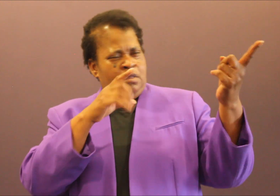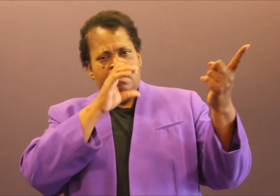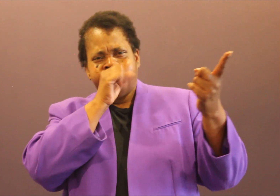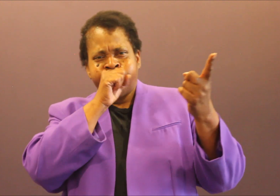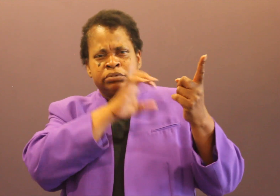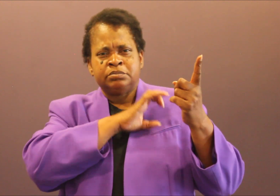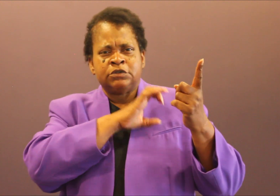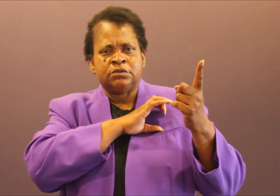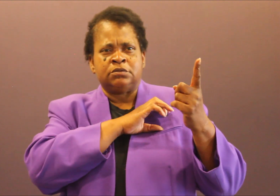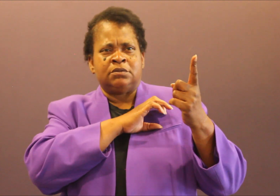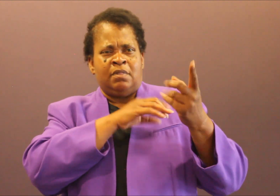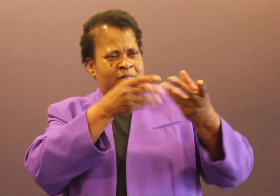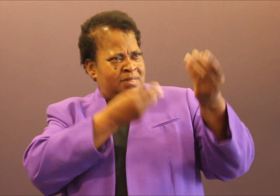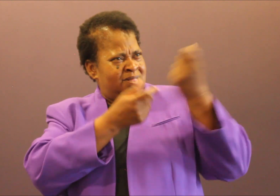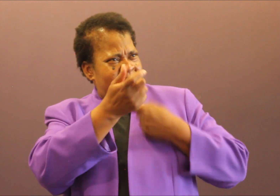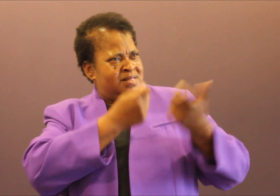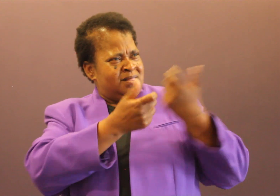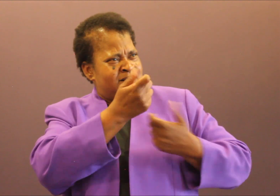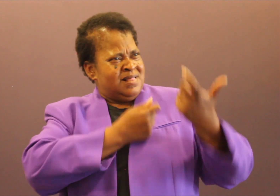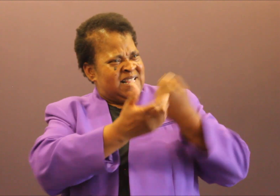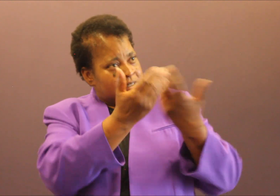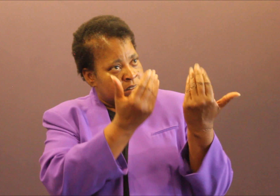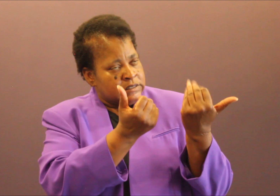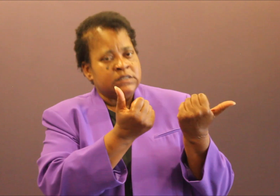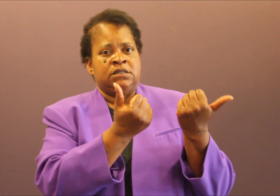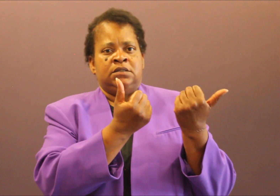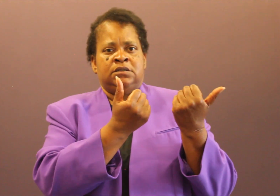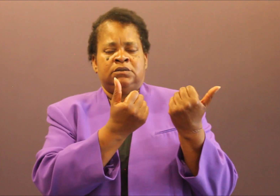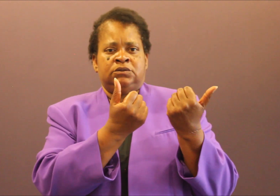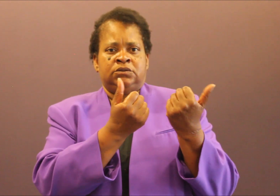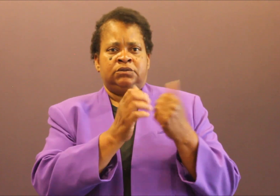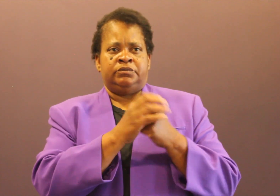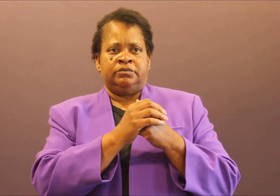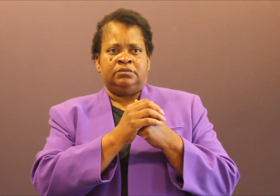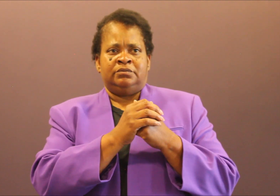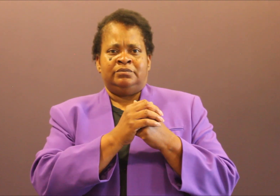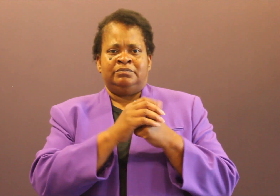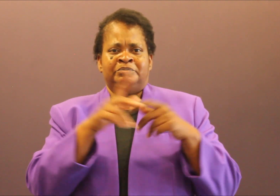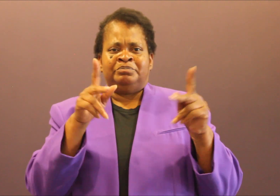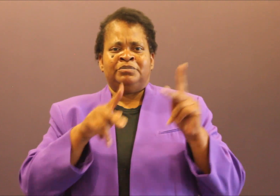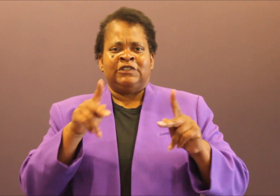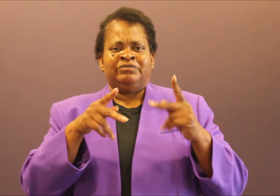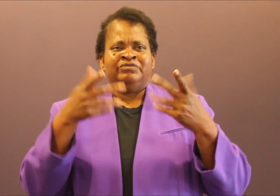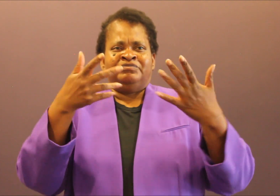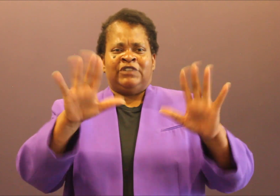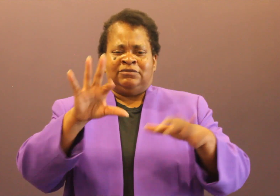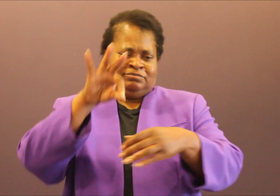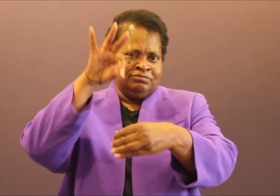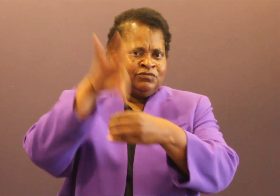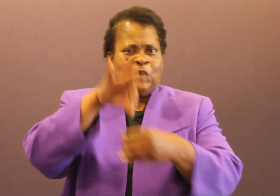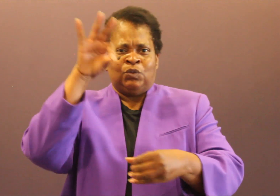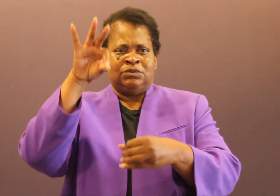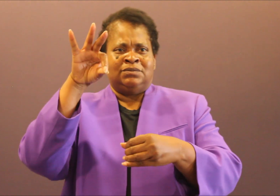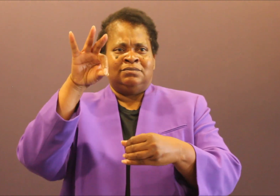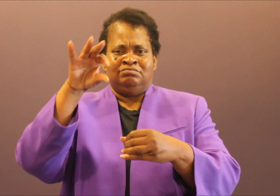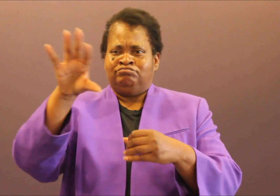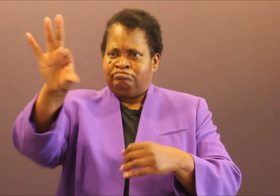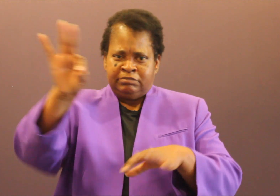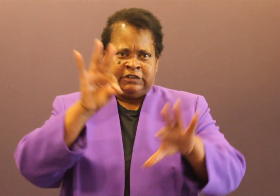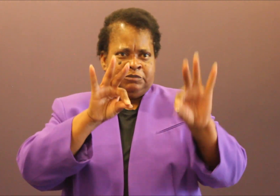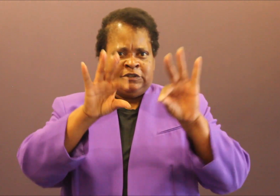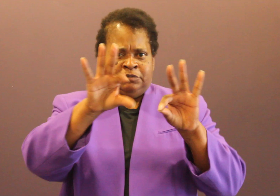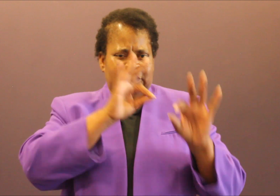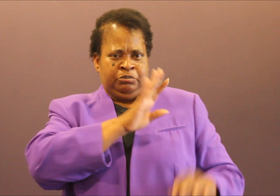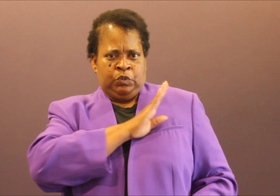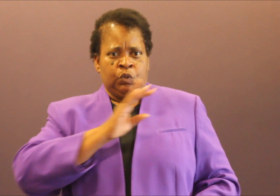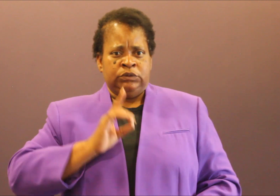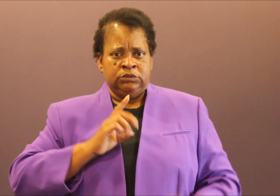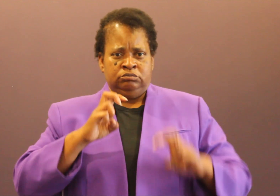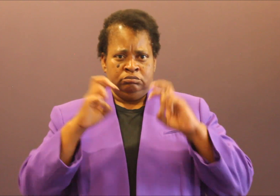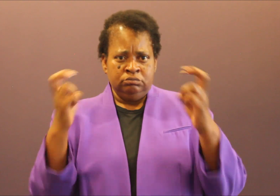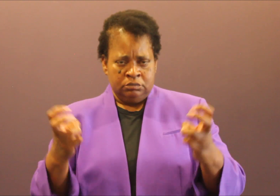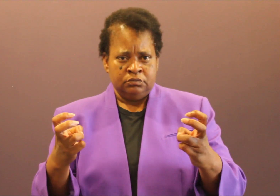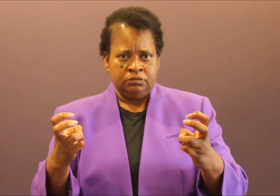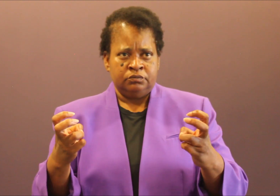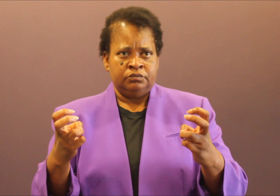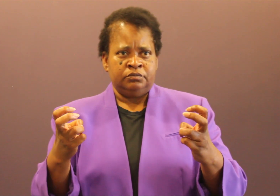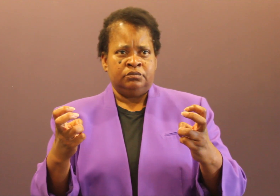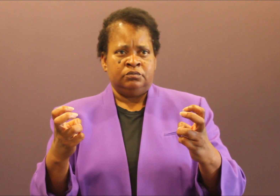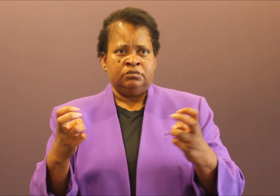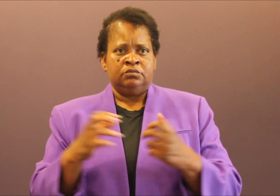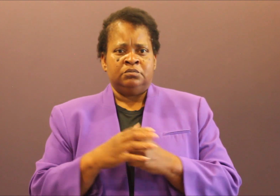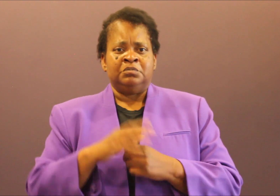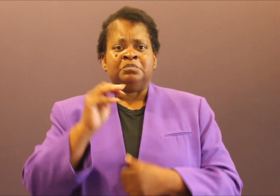All we want all we want is justice and rightness, but the mayor is having a